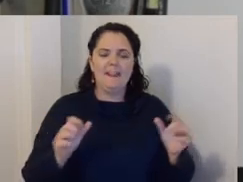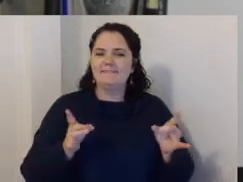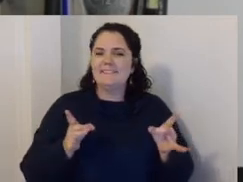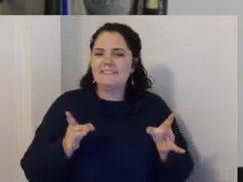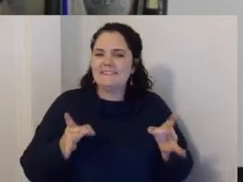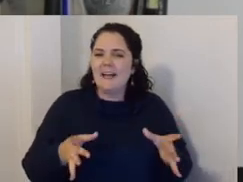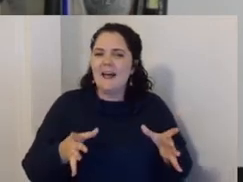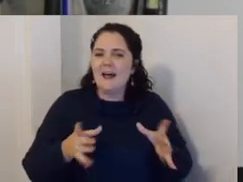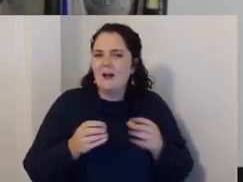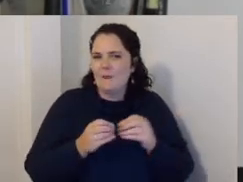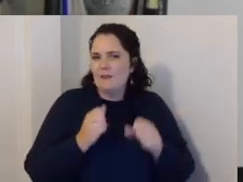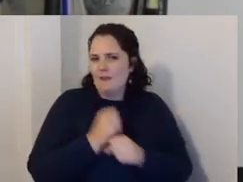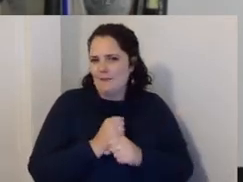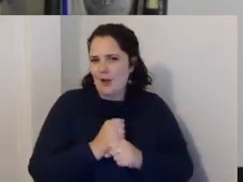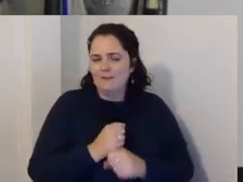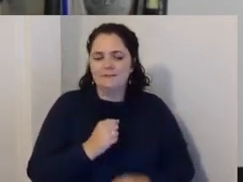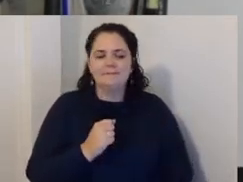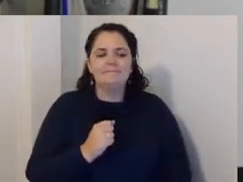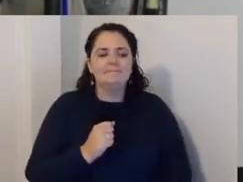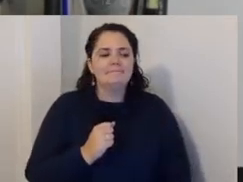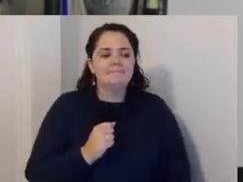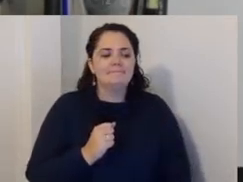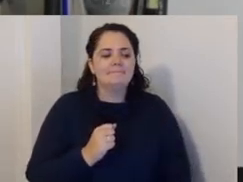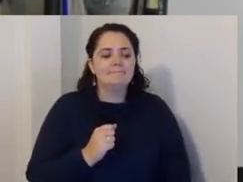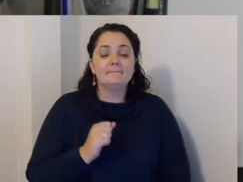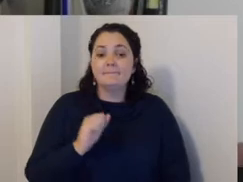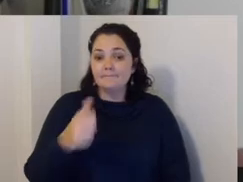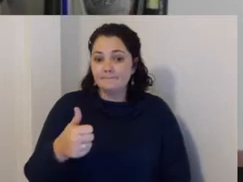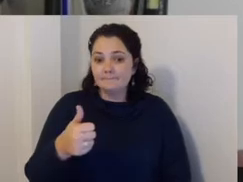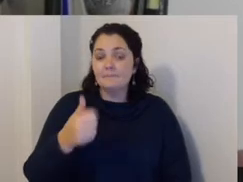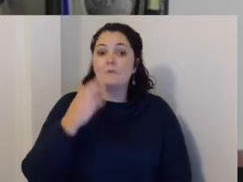little sheet of baking paper out of the way. Alright now what we're going to do when we work